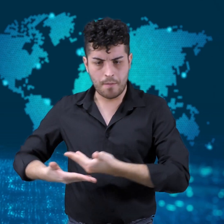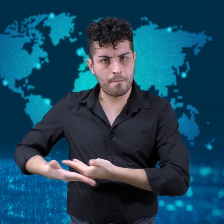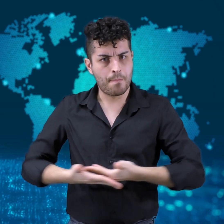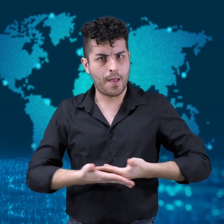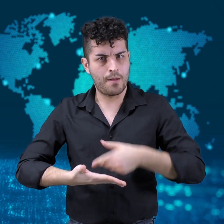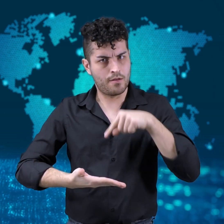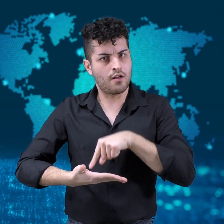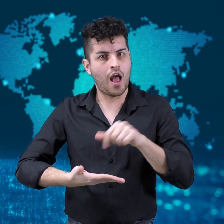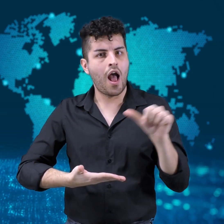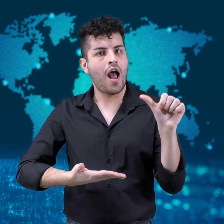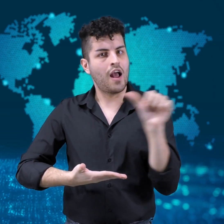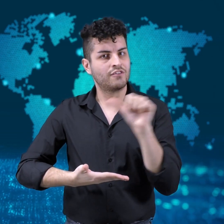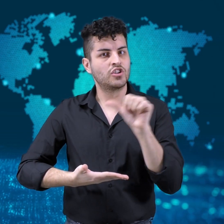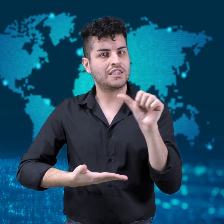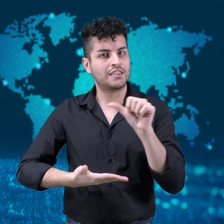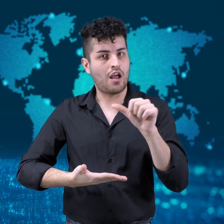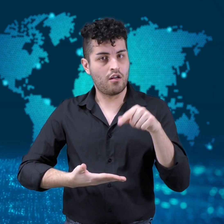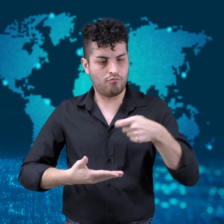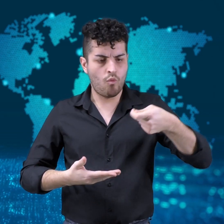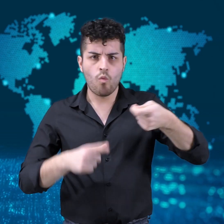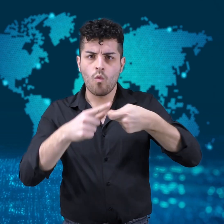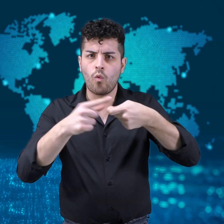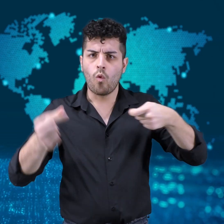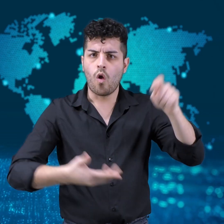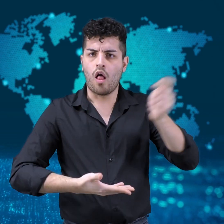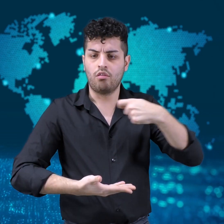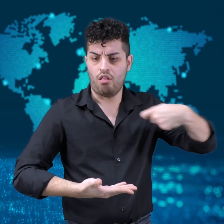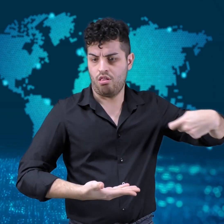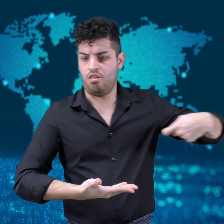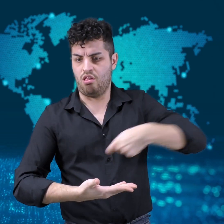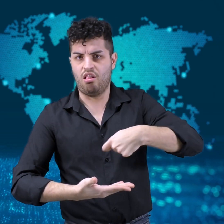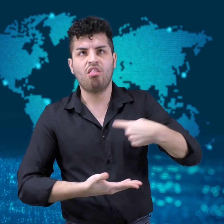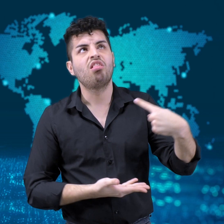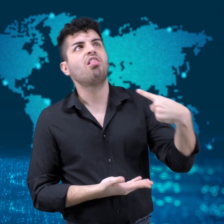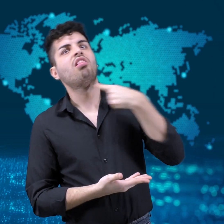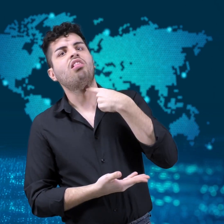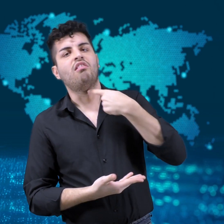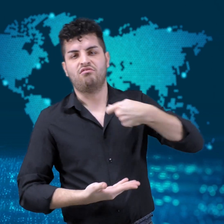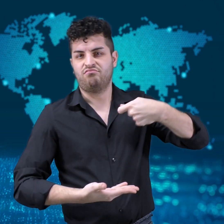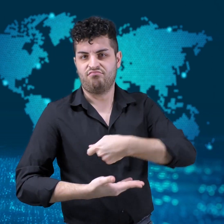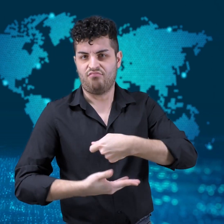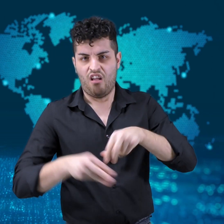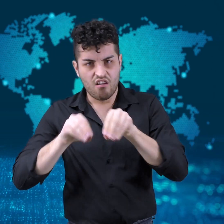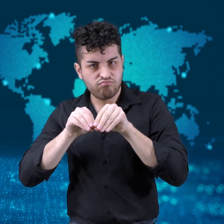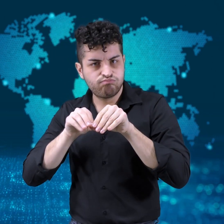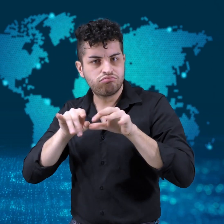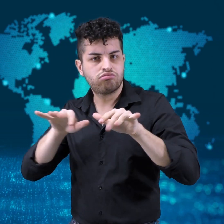The Australian Prime Minister demanded an apology